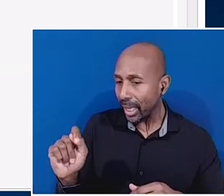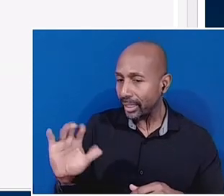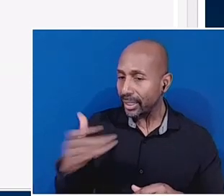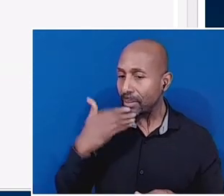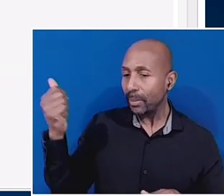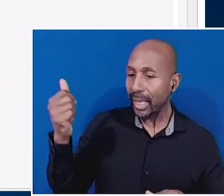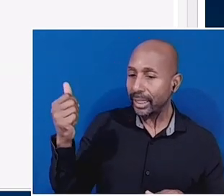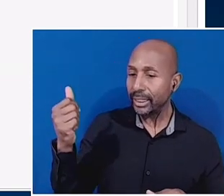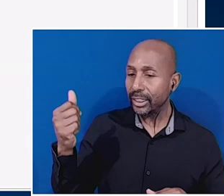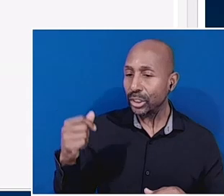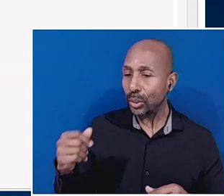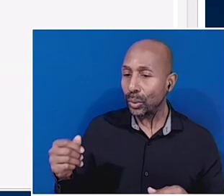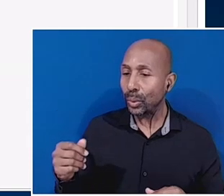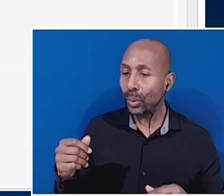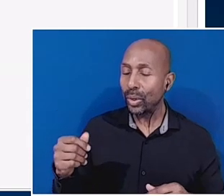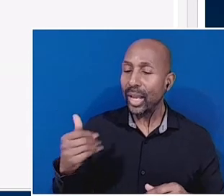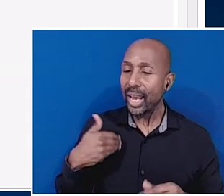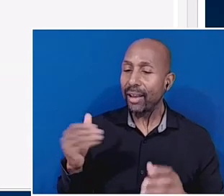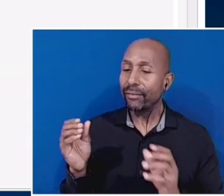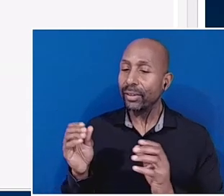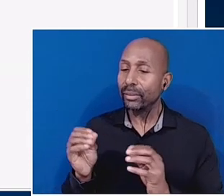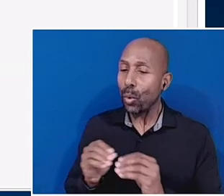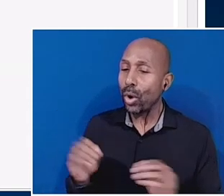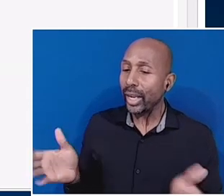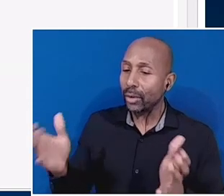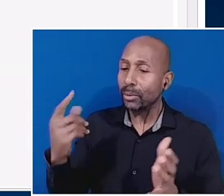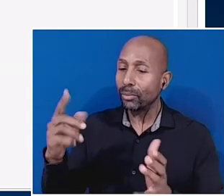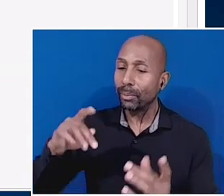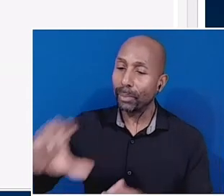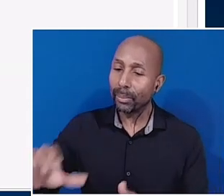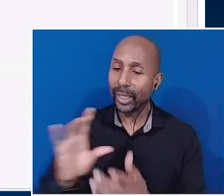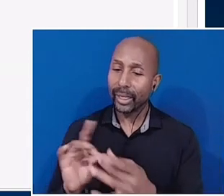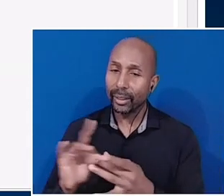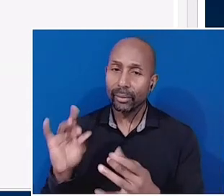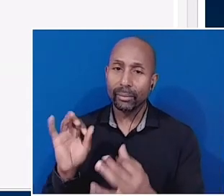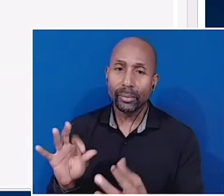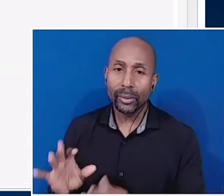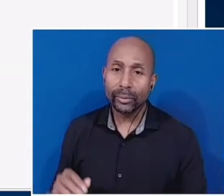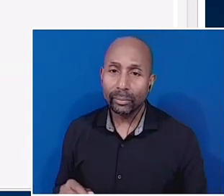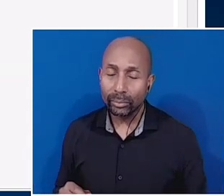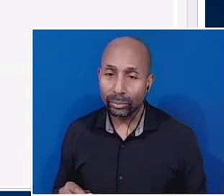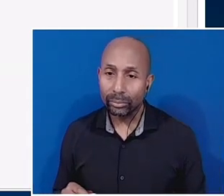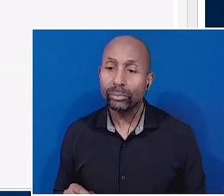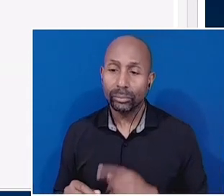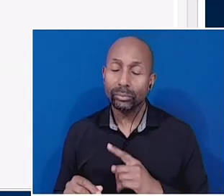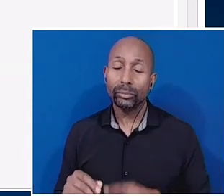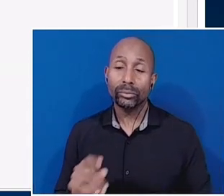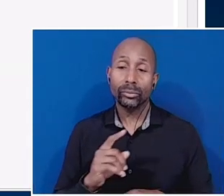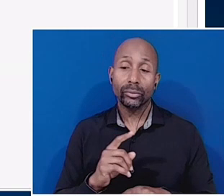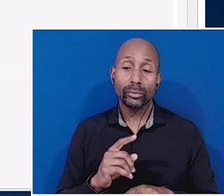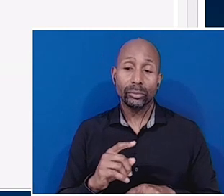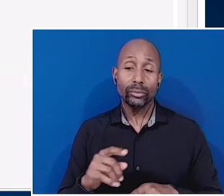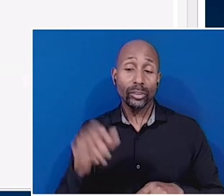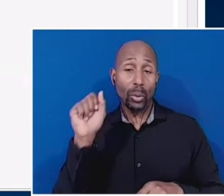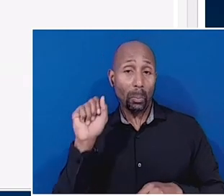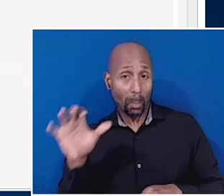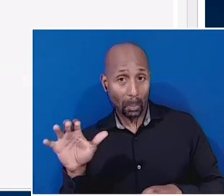language is repetitious. I also add we didn't do item (b), and I thought we were going to go through these,